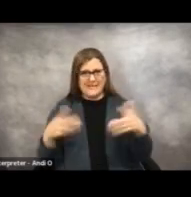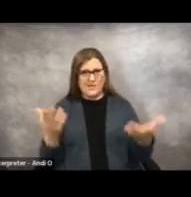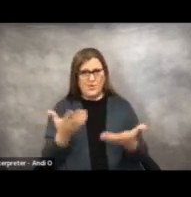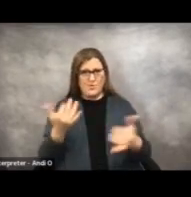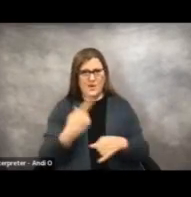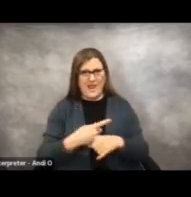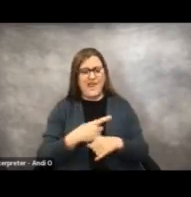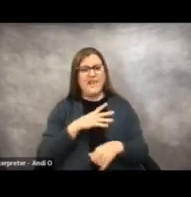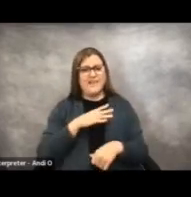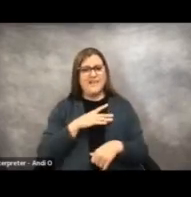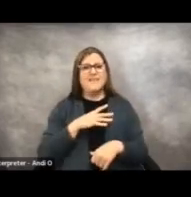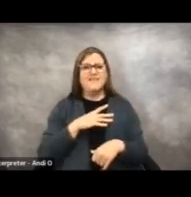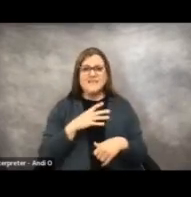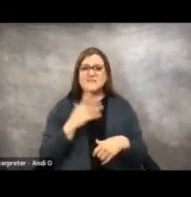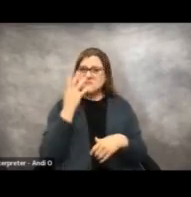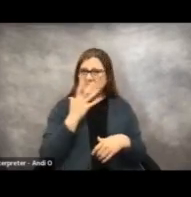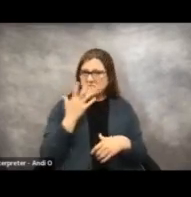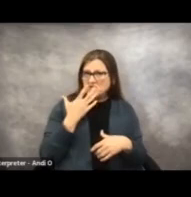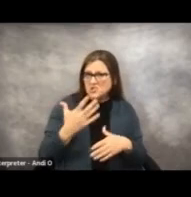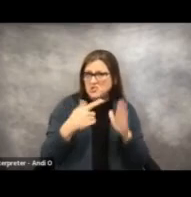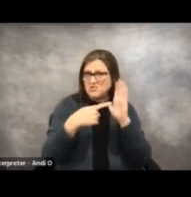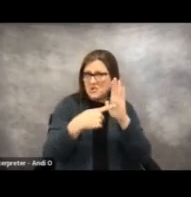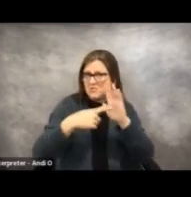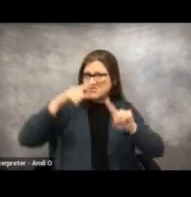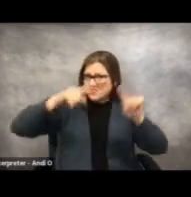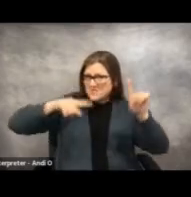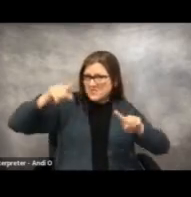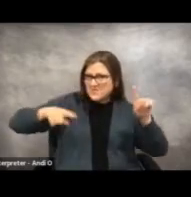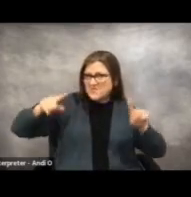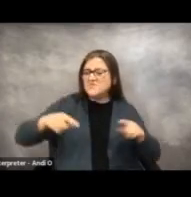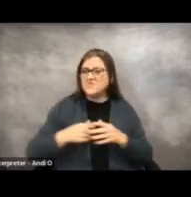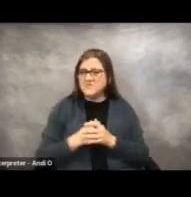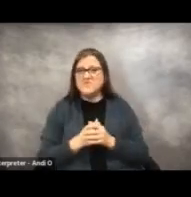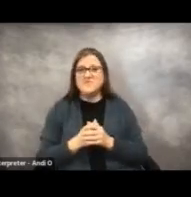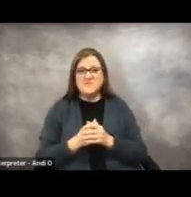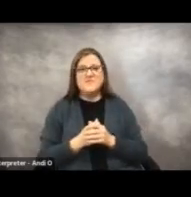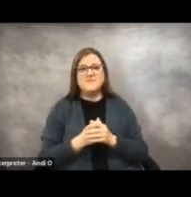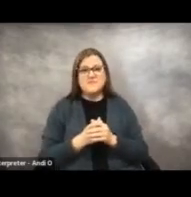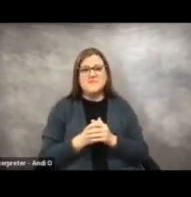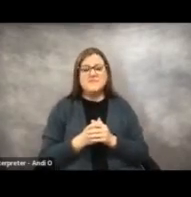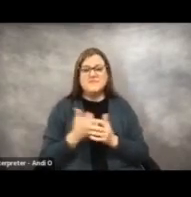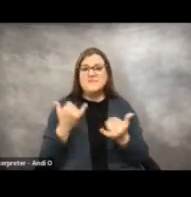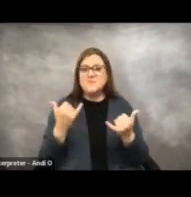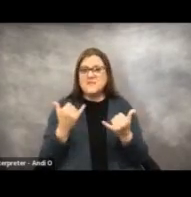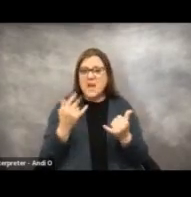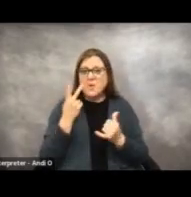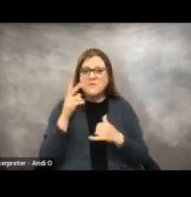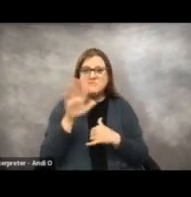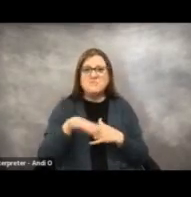know, it looks like we have a good representation. Right now. We can just see that about 48%